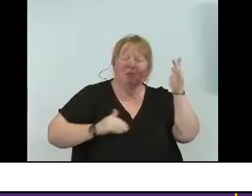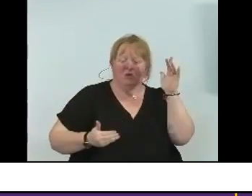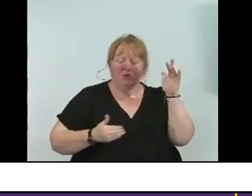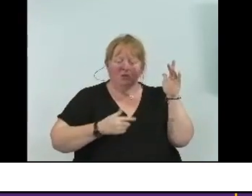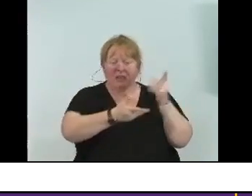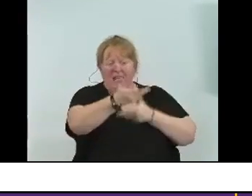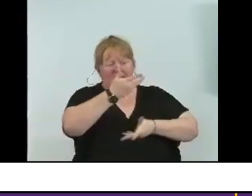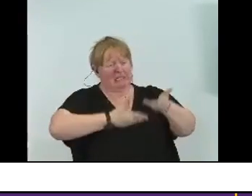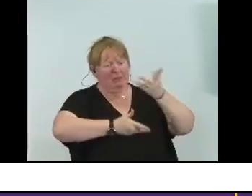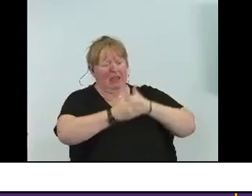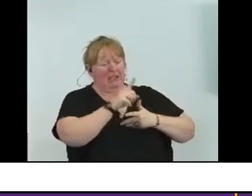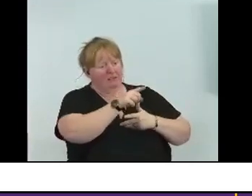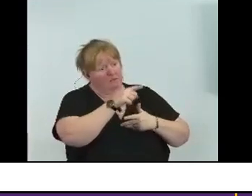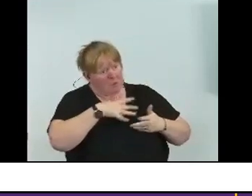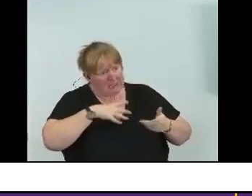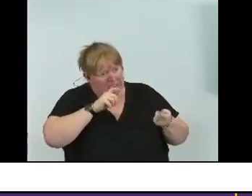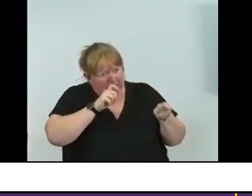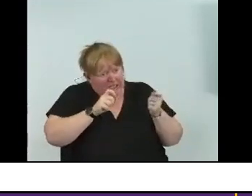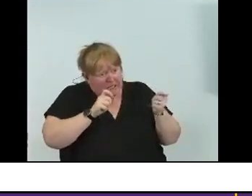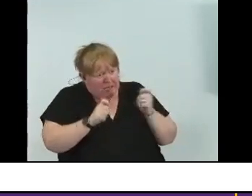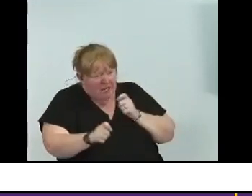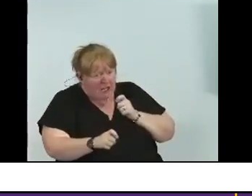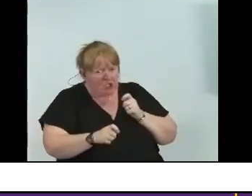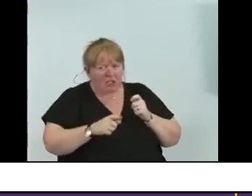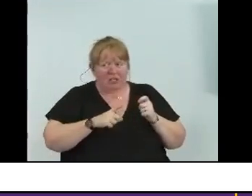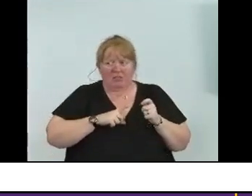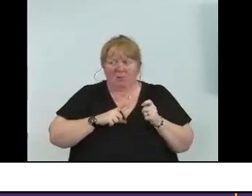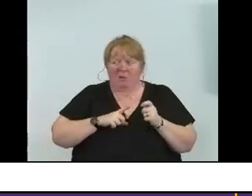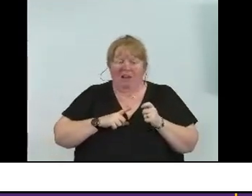Because how do you know what you need if you can't tell what there is to start with?